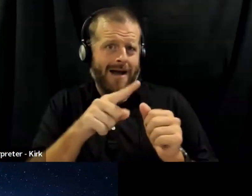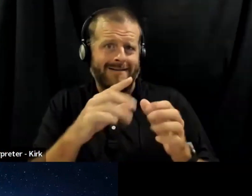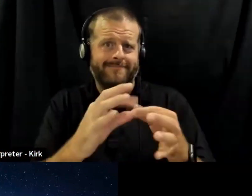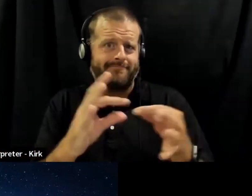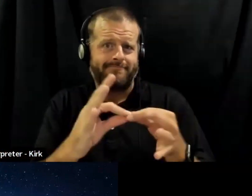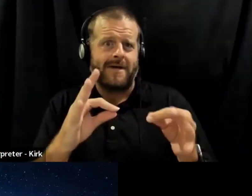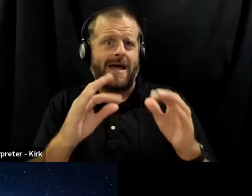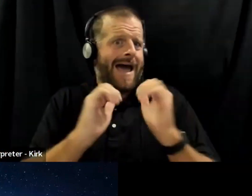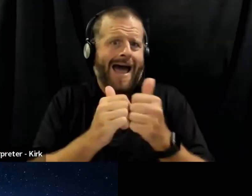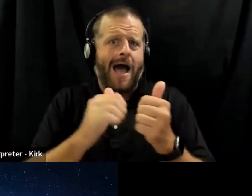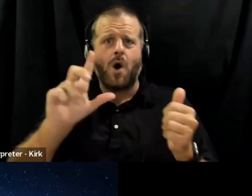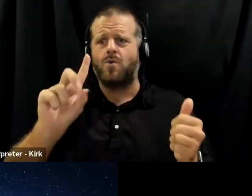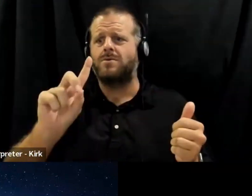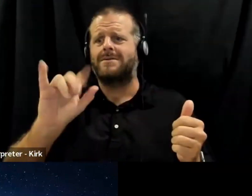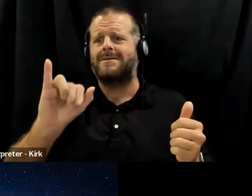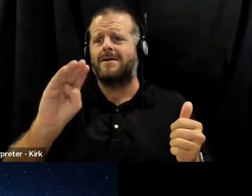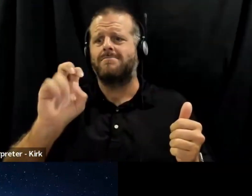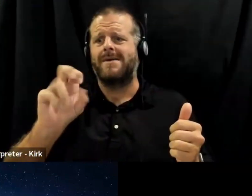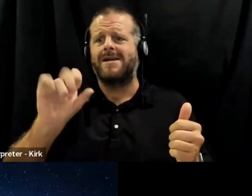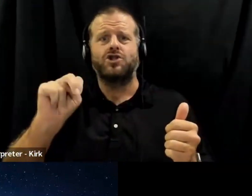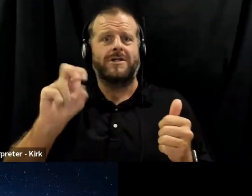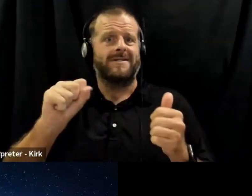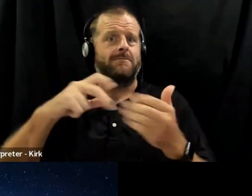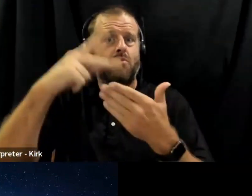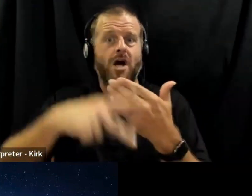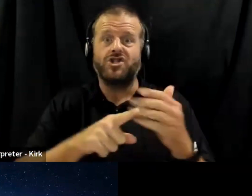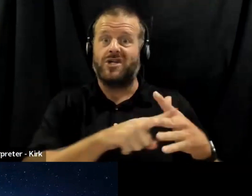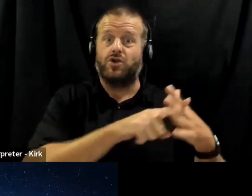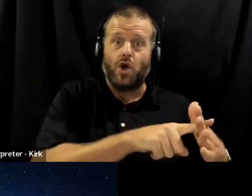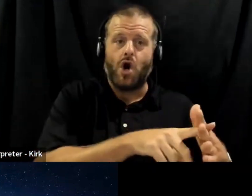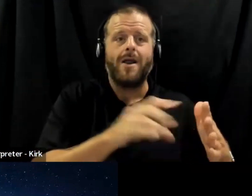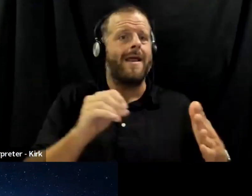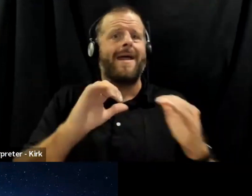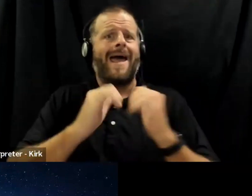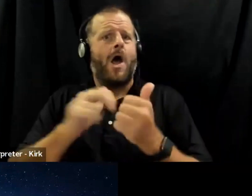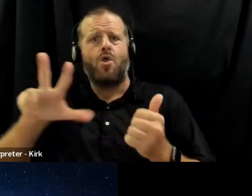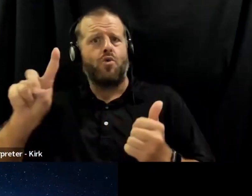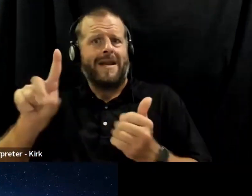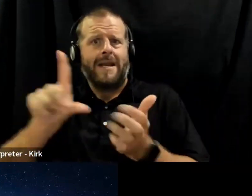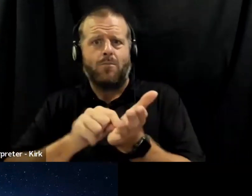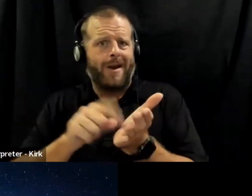Project came about and how the 3D printing, , conversation like began for you and then